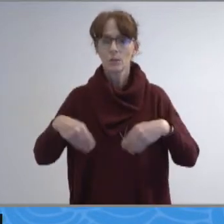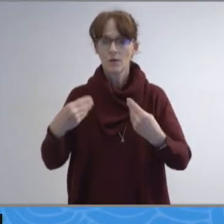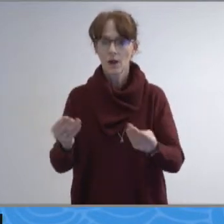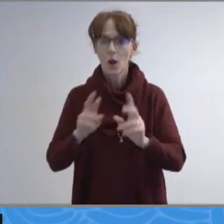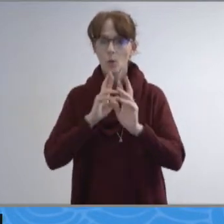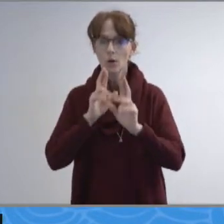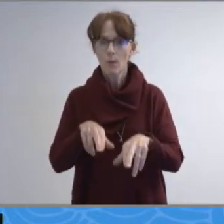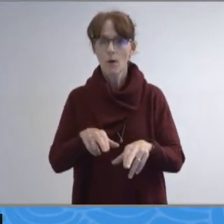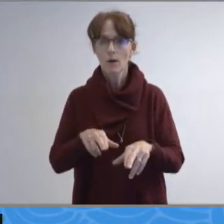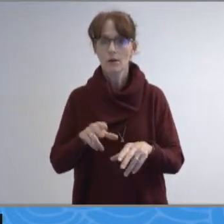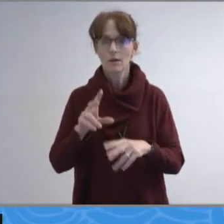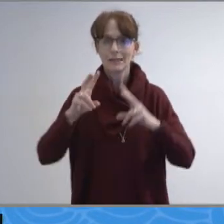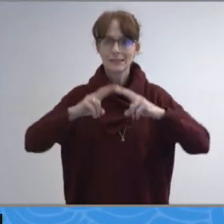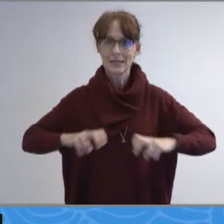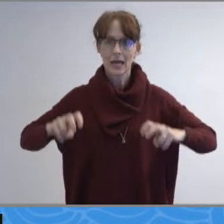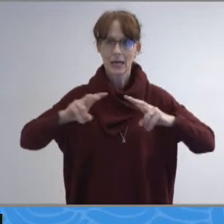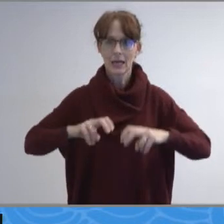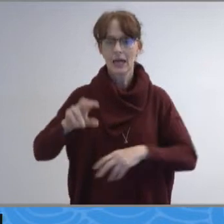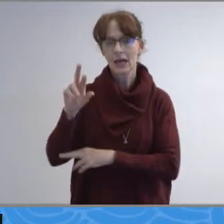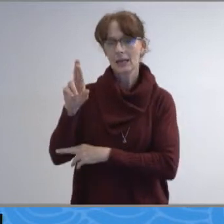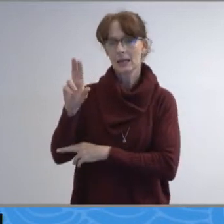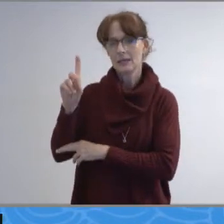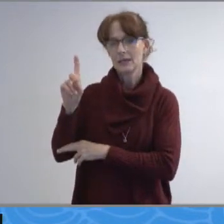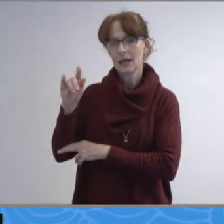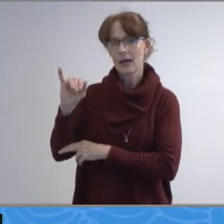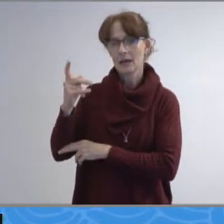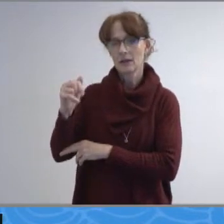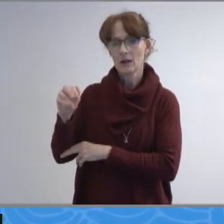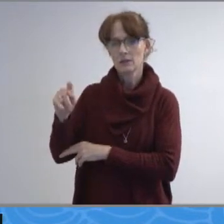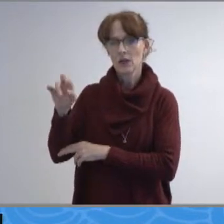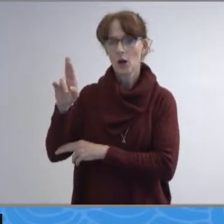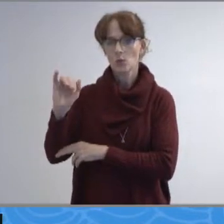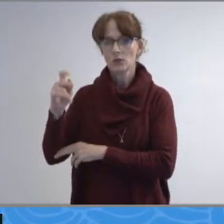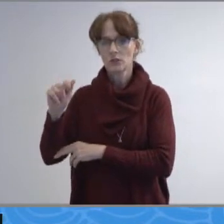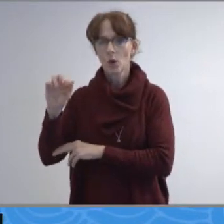called the Diagnostic Results Report for each student.